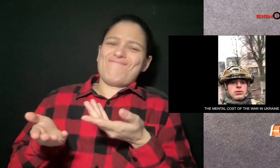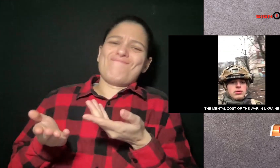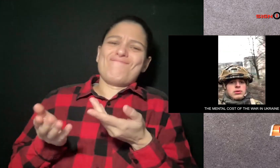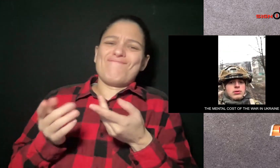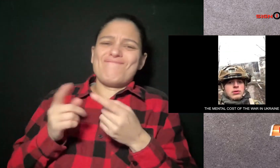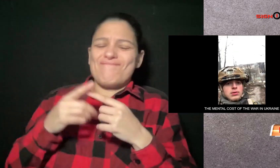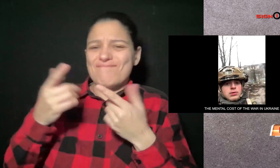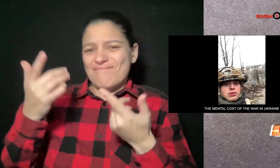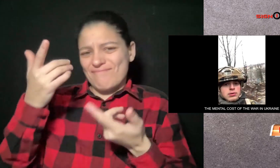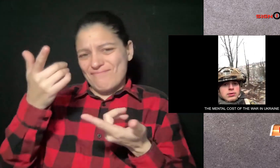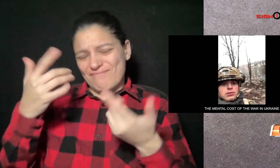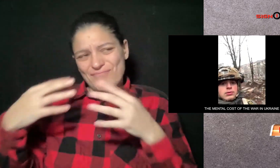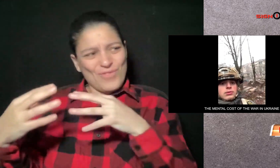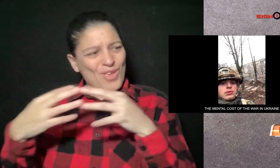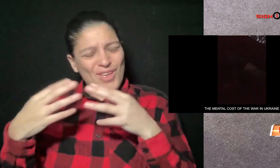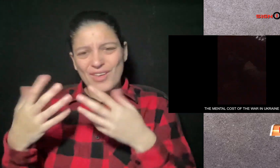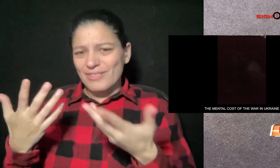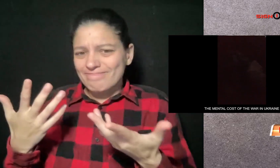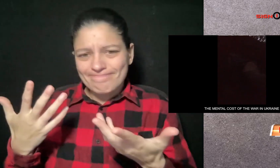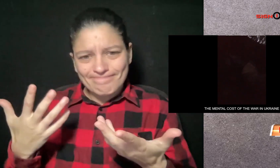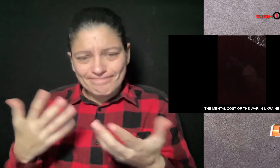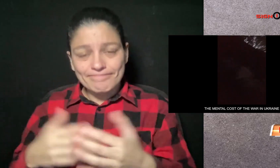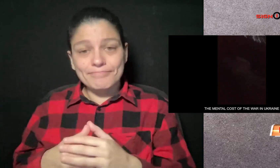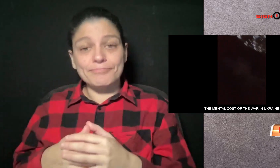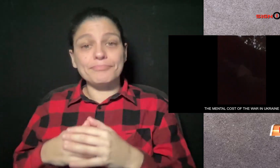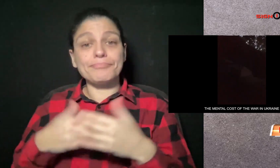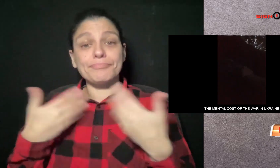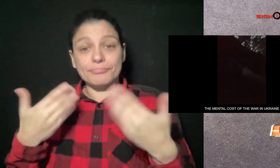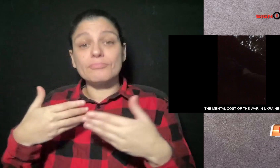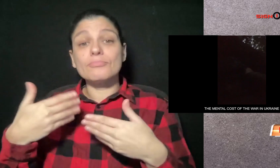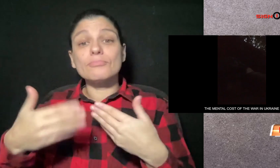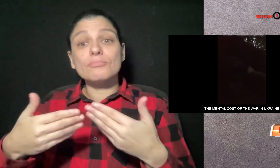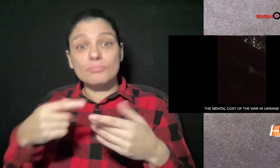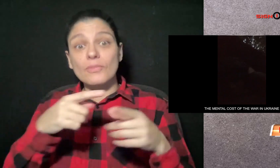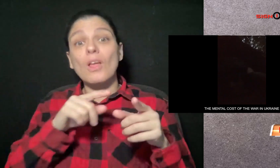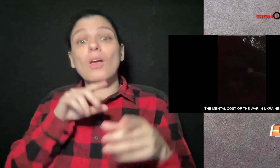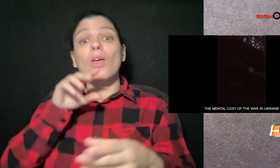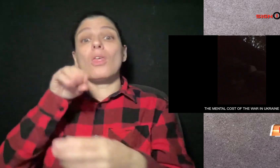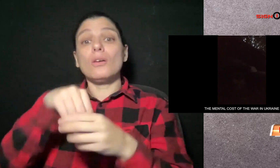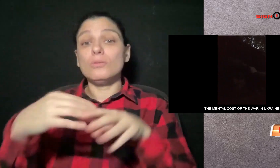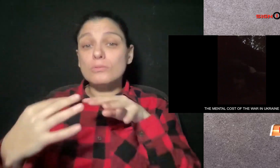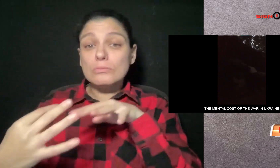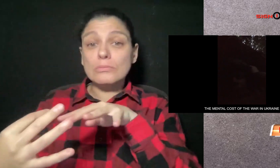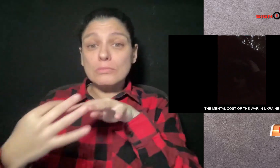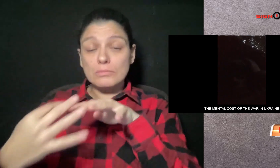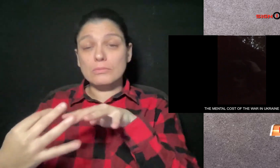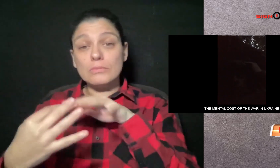turned out to be nothing like Akula imagine in the beginning he says he didn't feel the